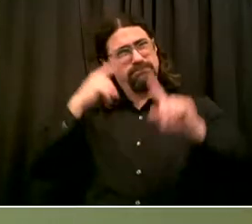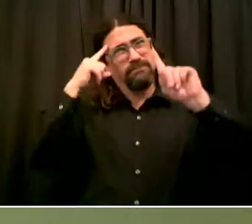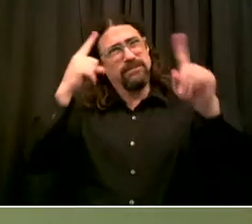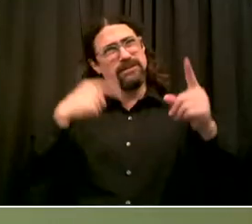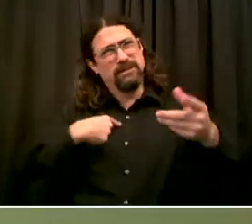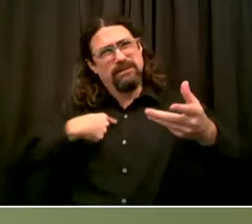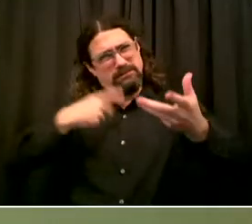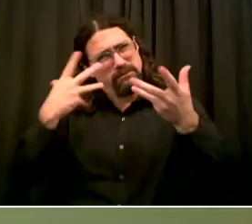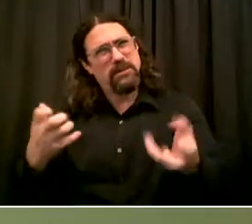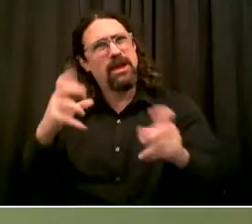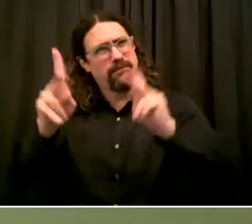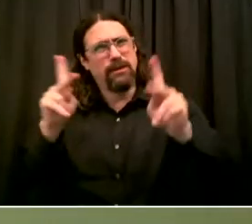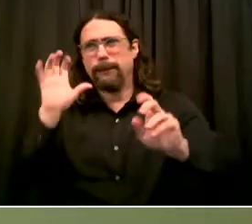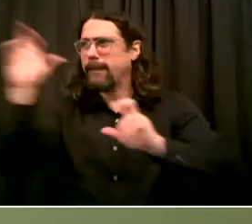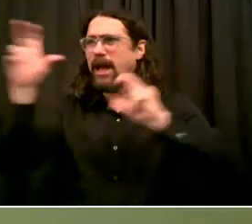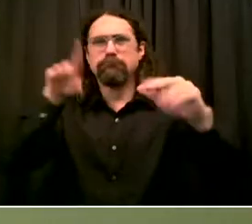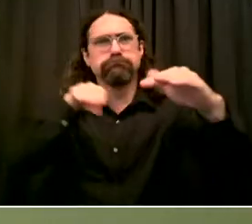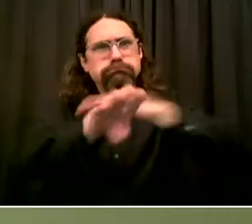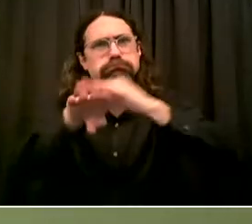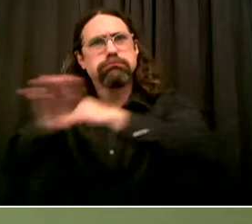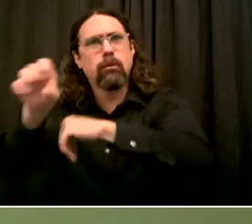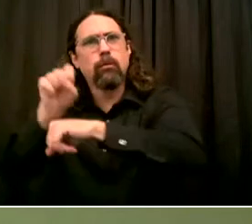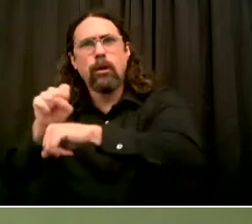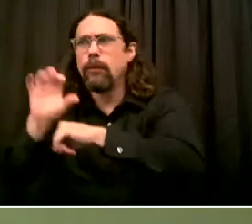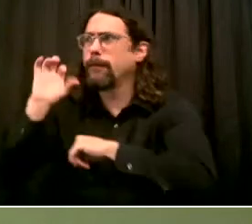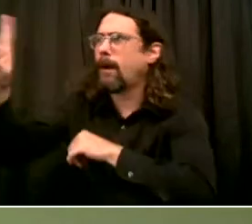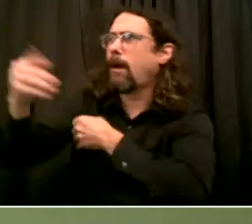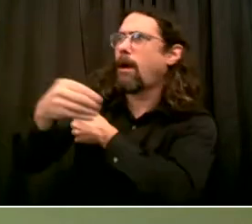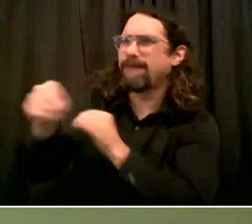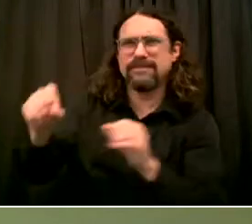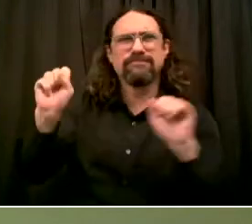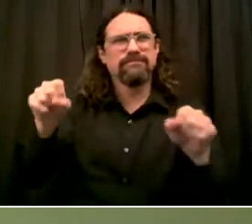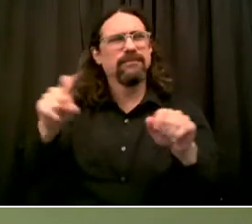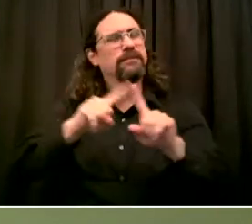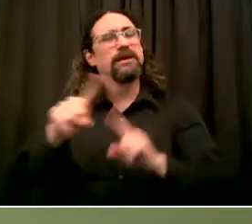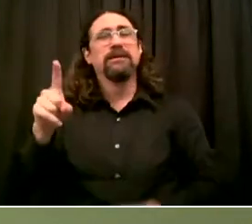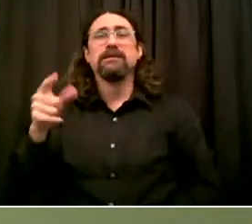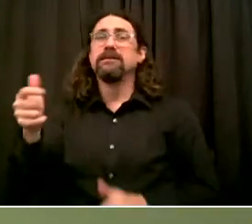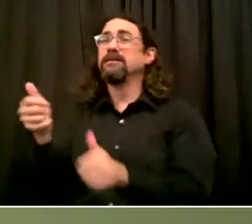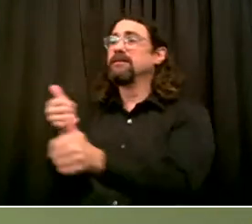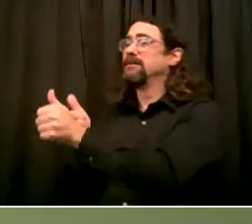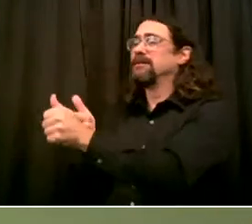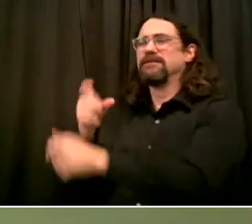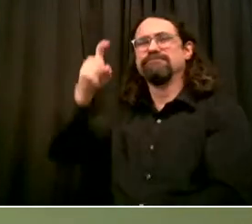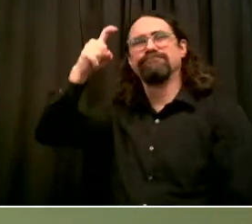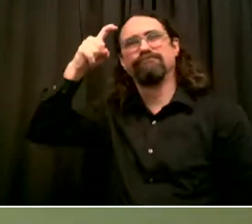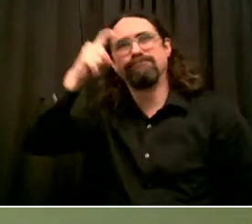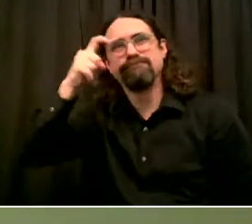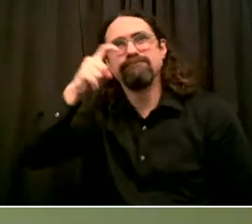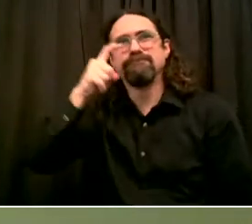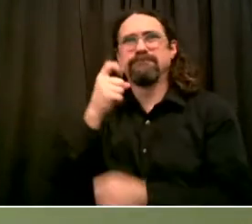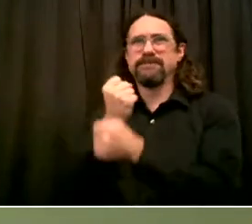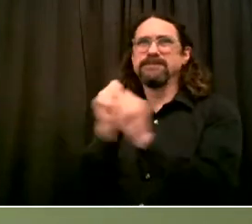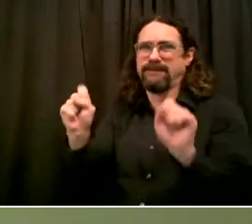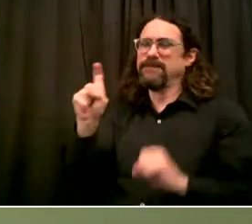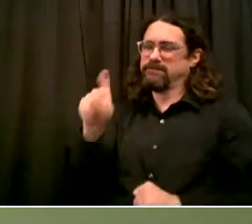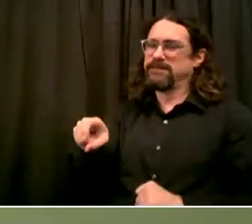CERTAIN IT IS SAFE. DR.VARMA, YOU WANT TO ADD? I GUESS I